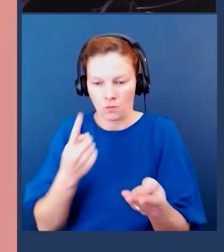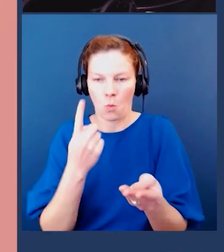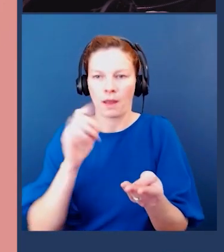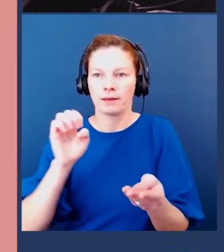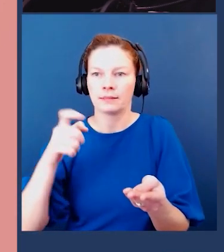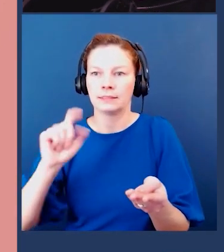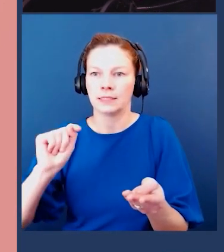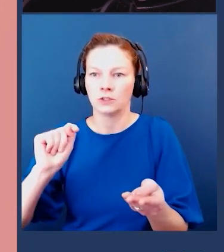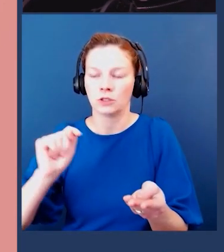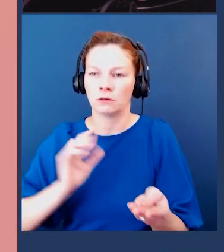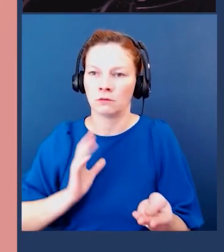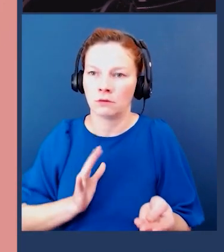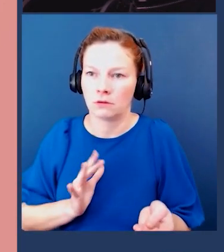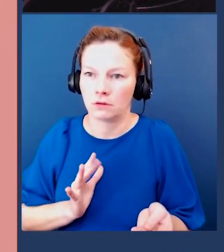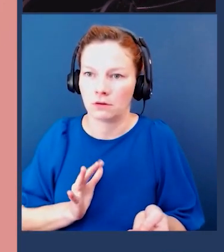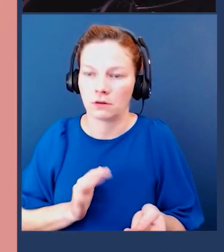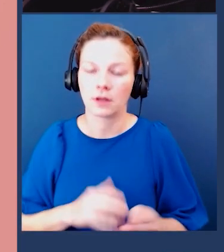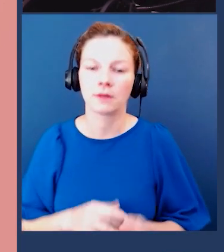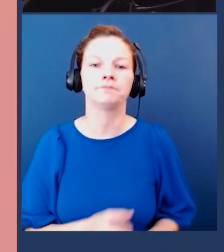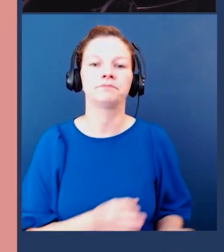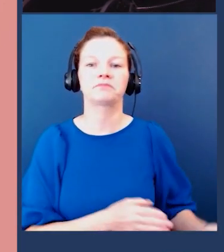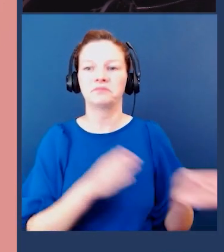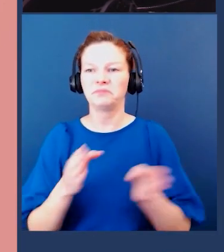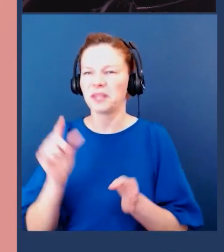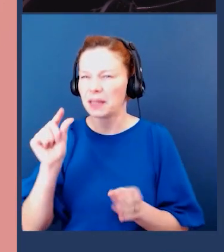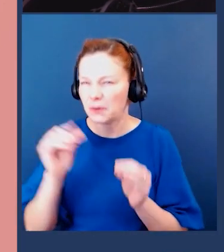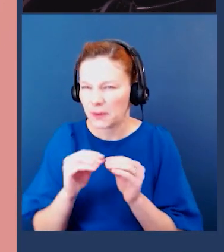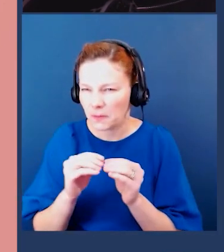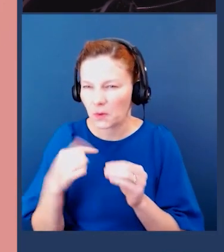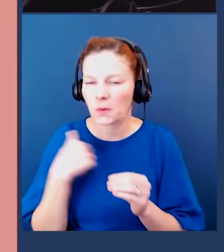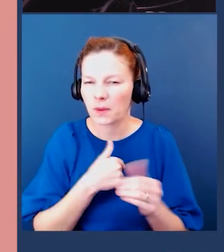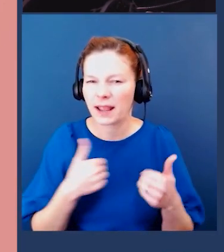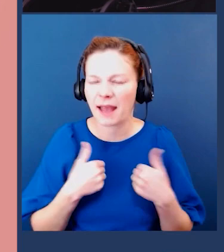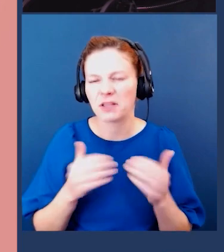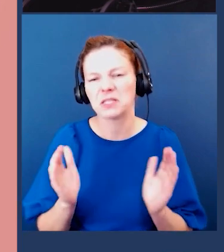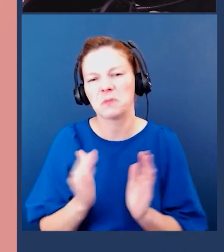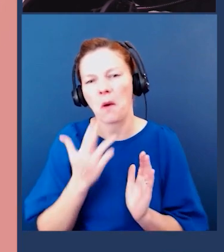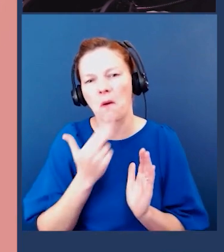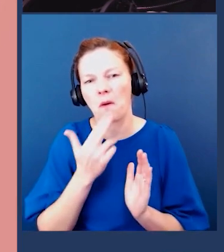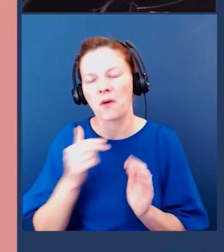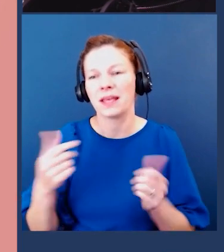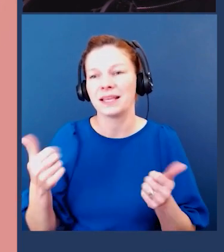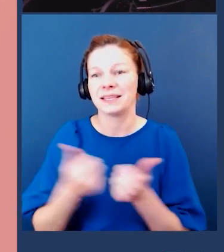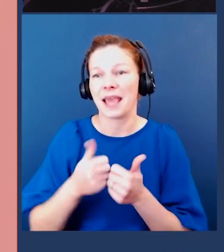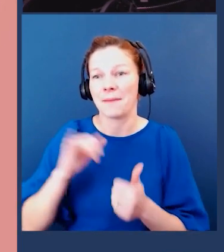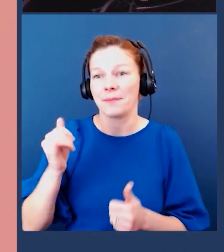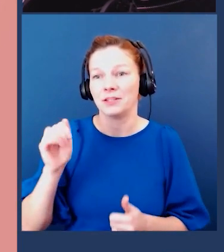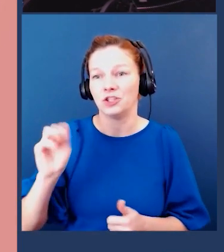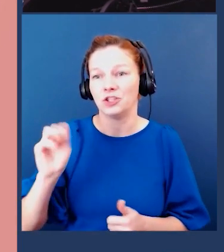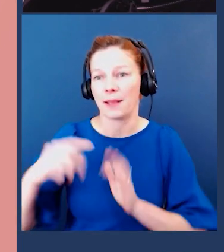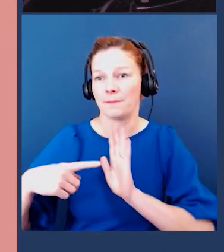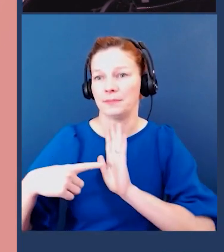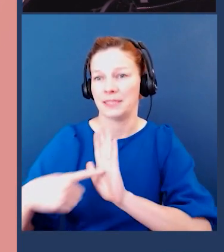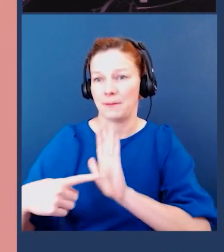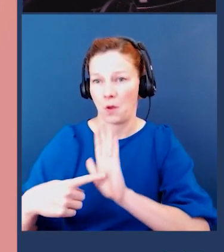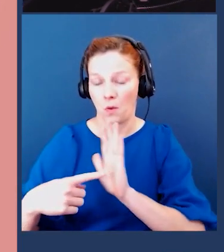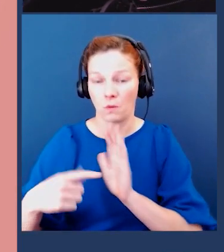We're working right now on a small game jam demo where everyone who's actually logging on the stream